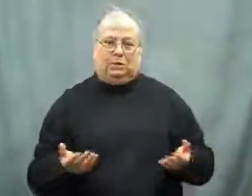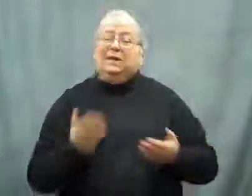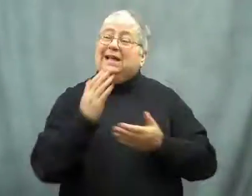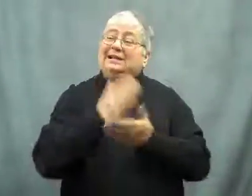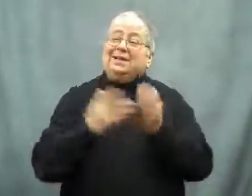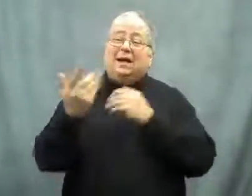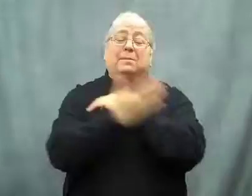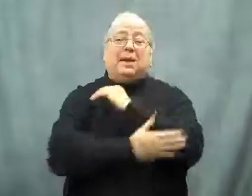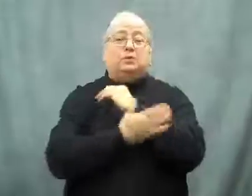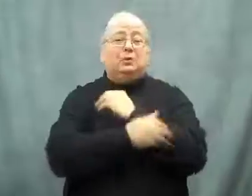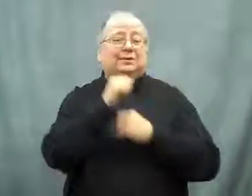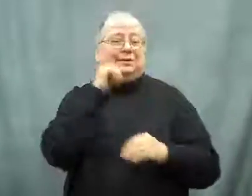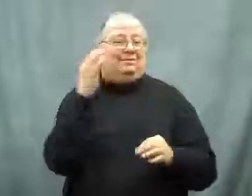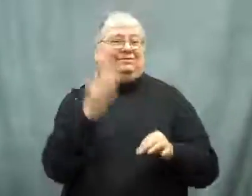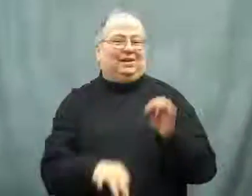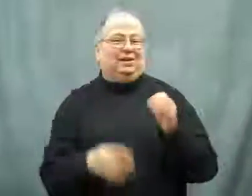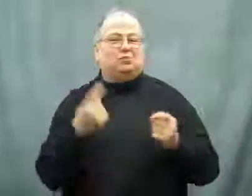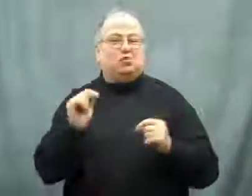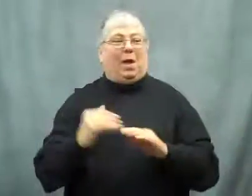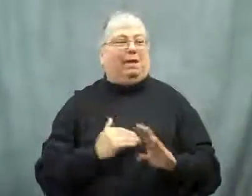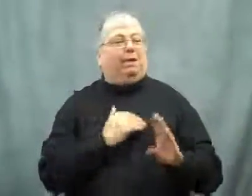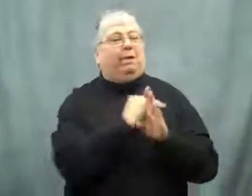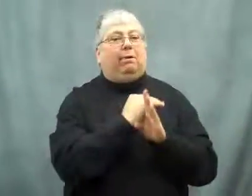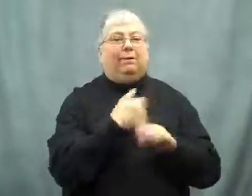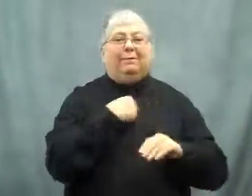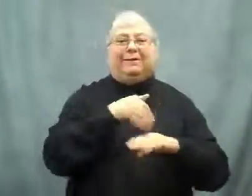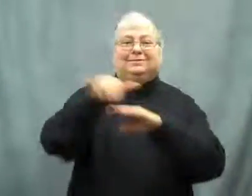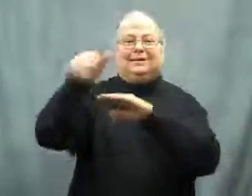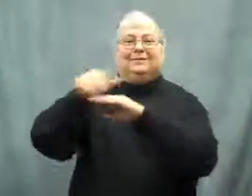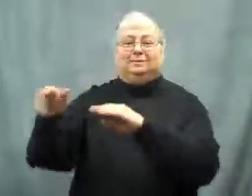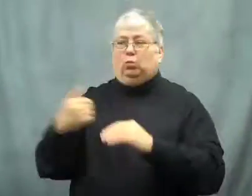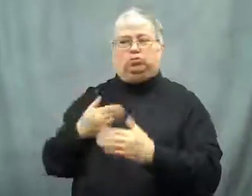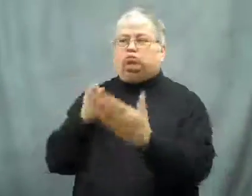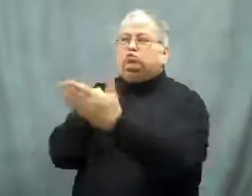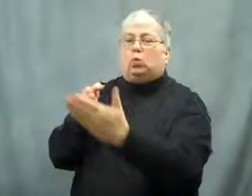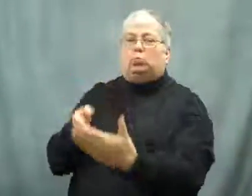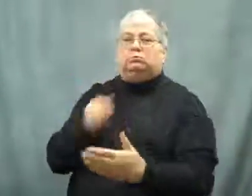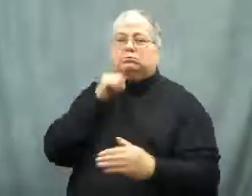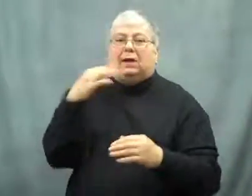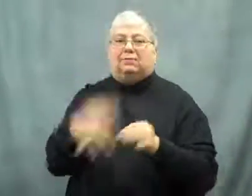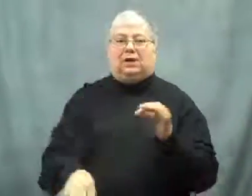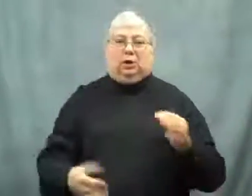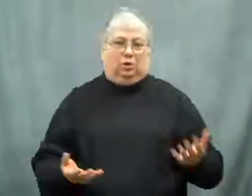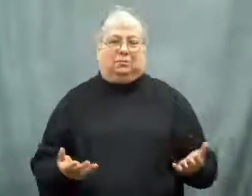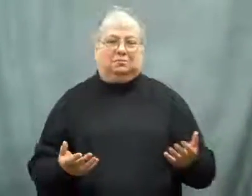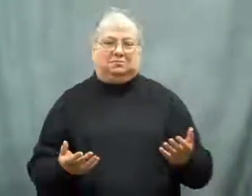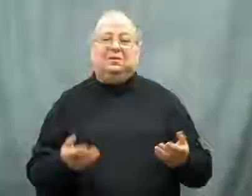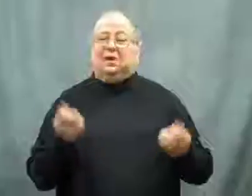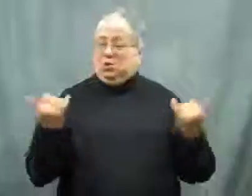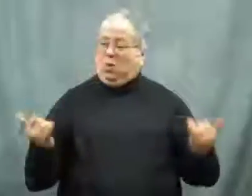Some countries unfairly try to limit U.S. exports to their country.